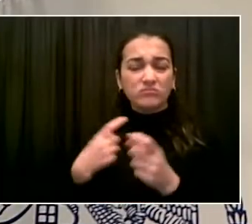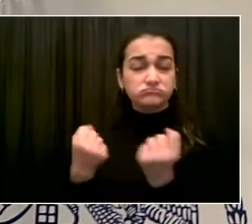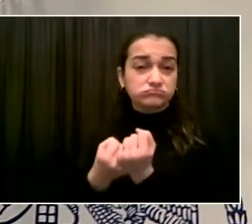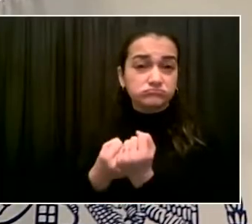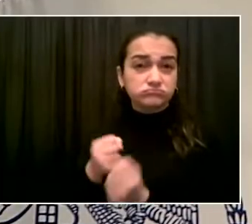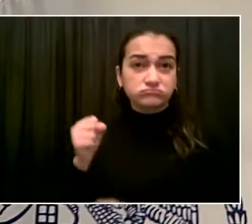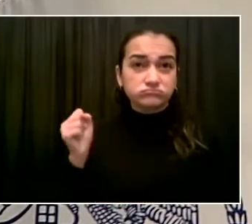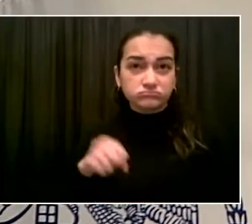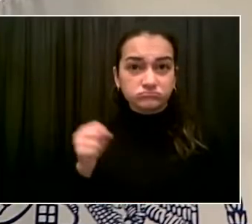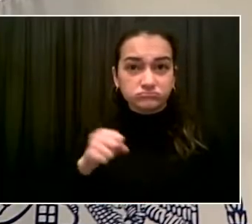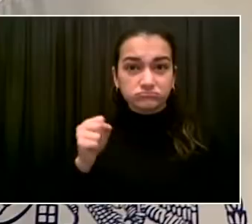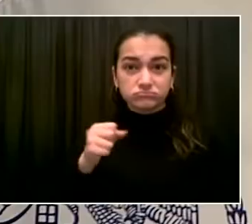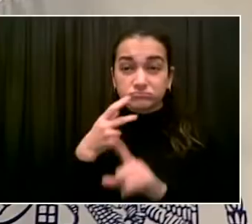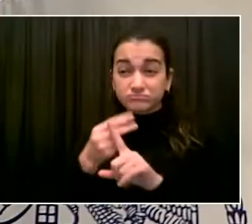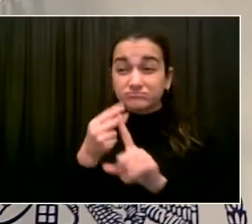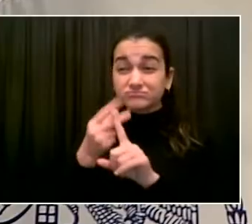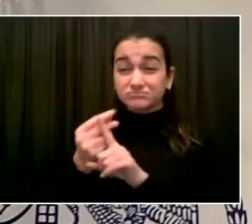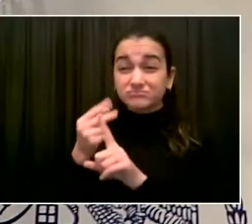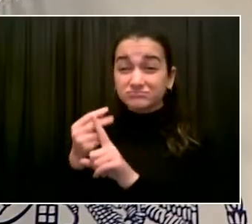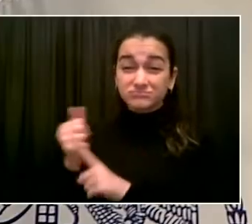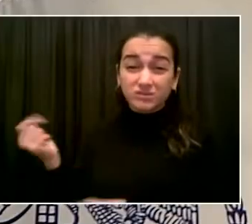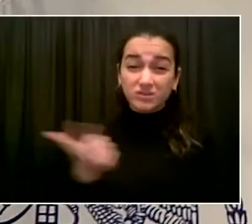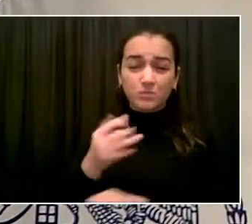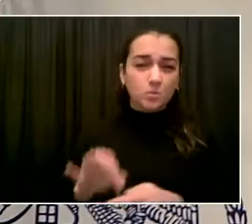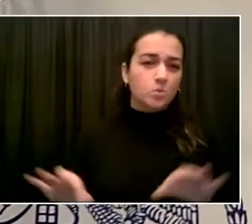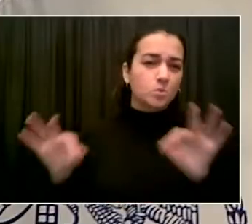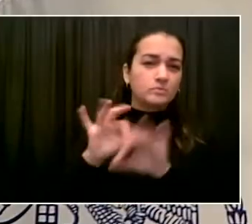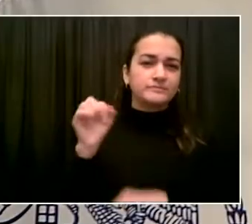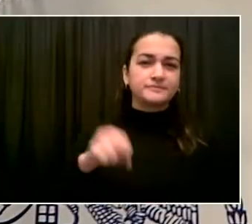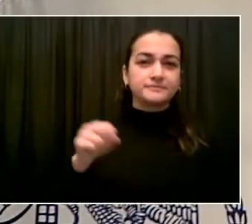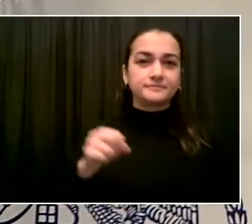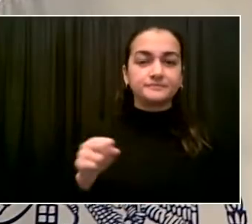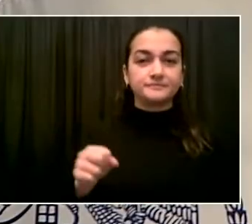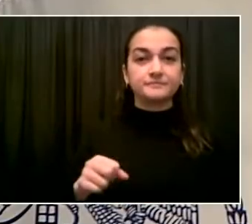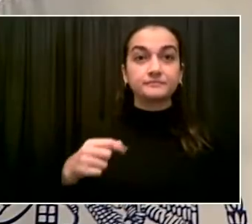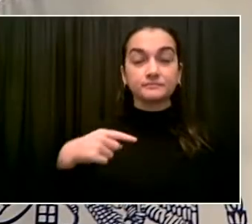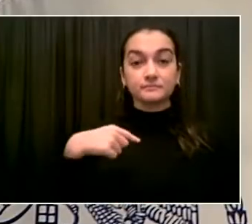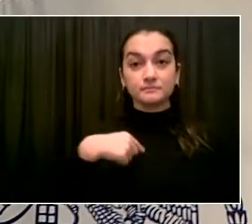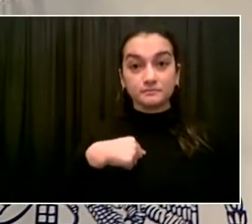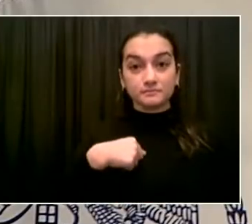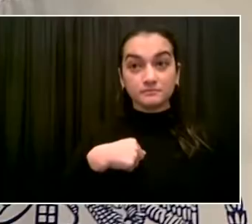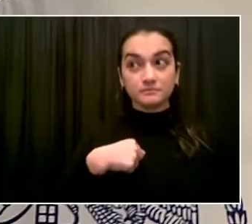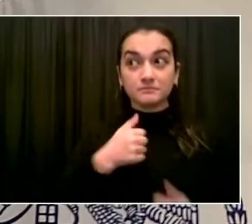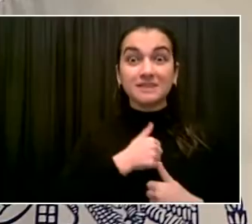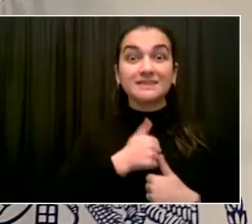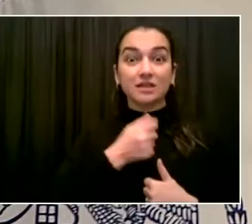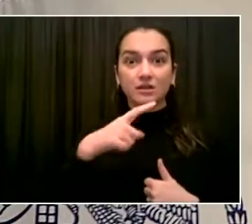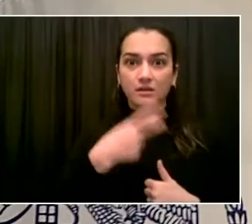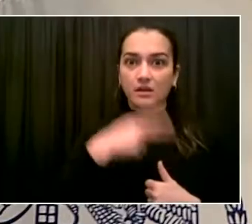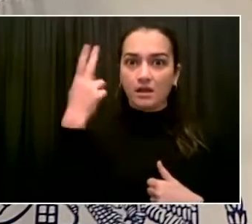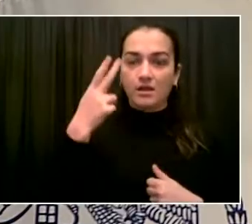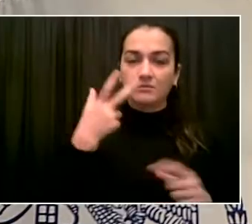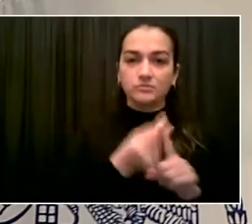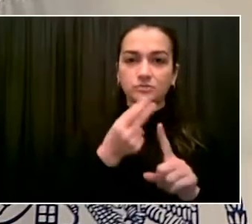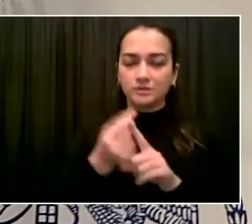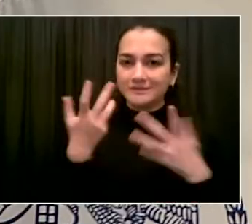EXTENSIVE NATIONAL VACCINATION EFFORT WHAT TEYH HAVE DONEW IT H THE MILITARY THE VACCINATED IS